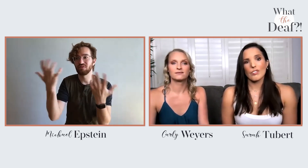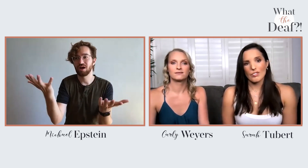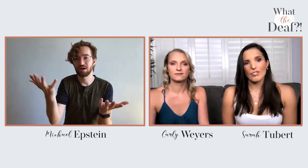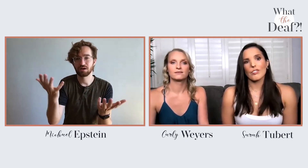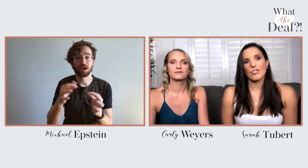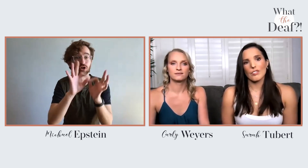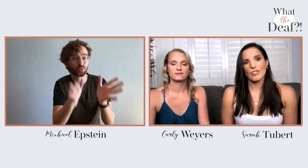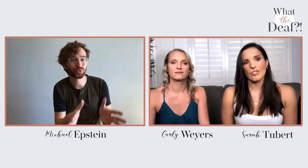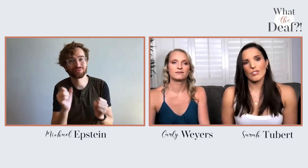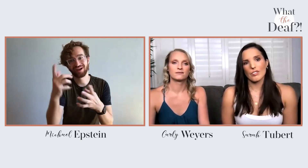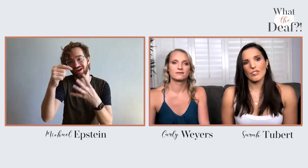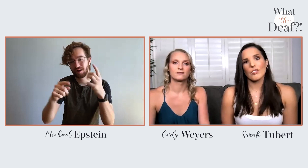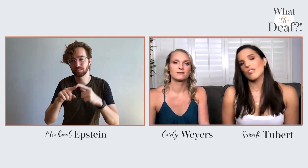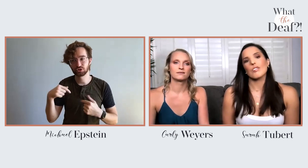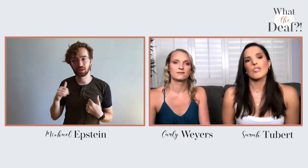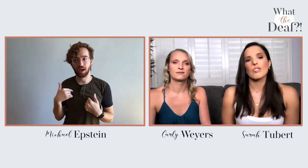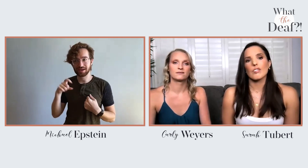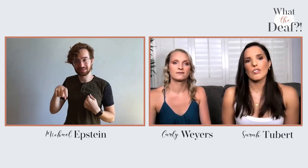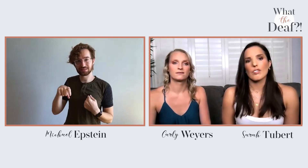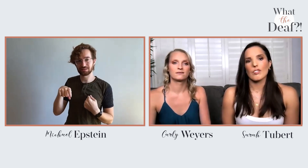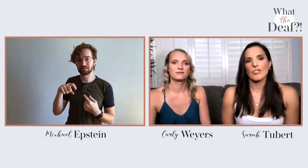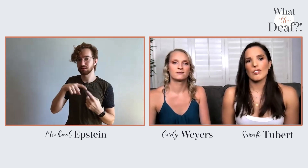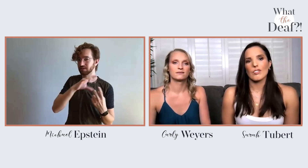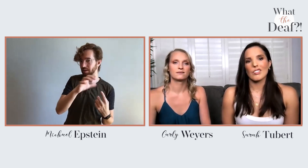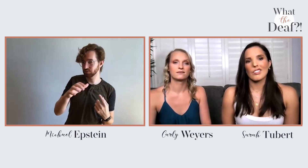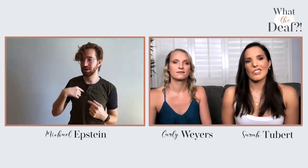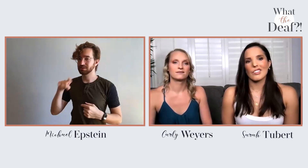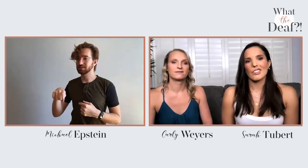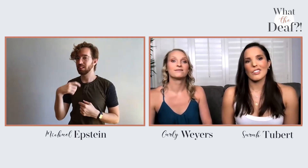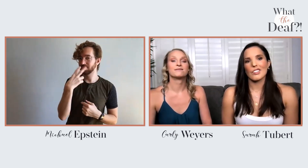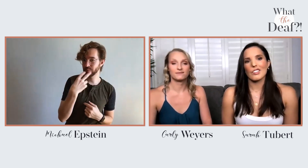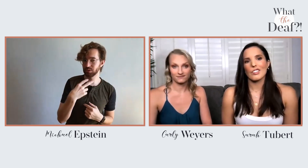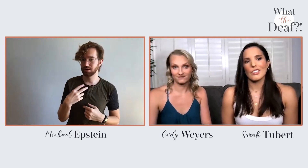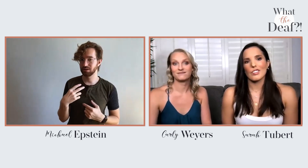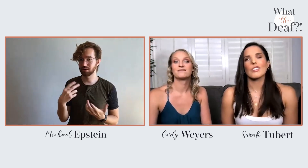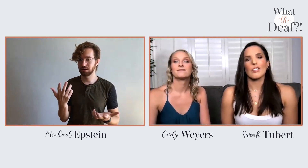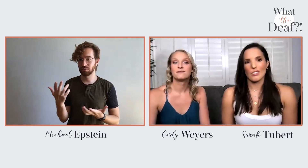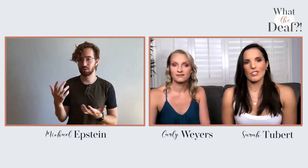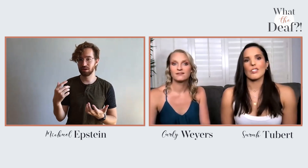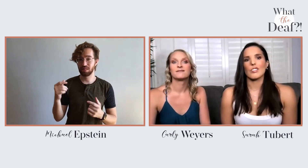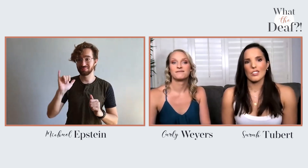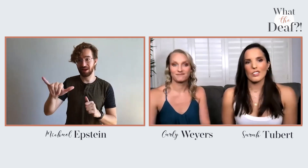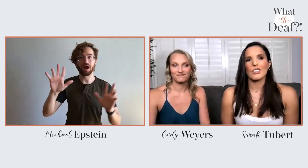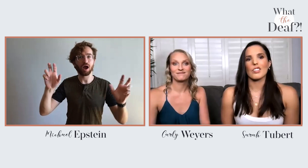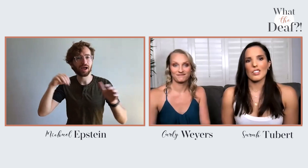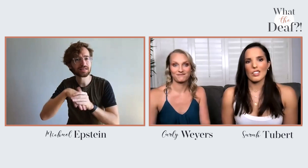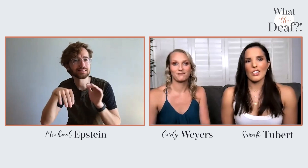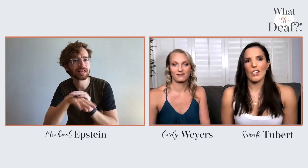and they're provided with a sign language interpreter, but when they arrive they say, "I need closed captioning. I need to be able to see you to lip read."